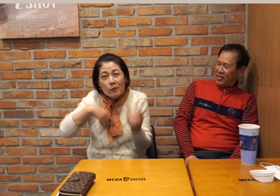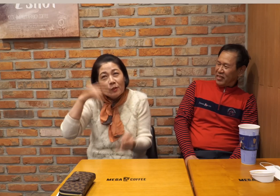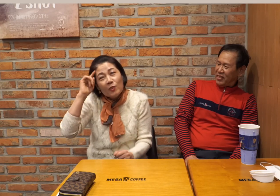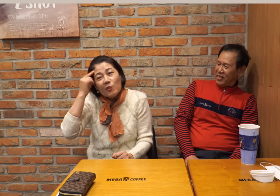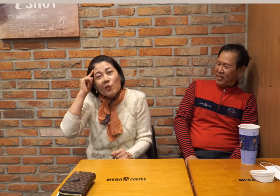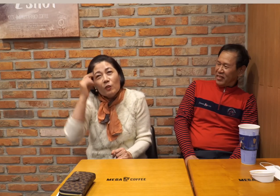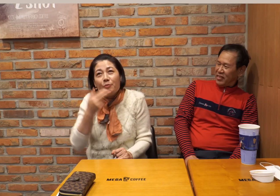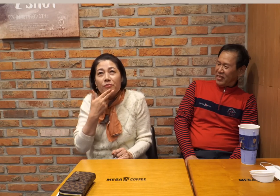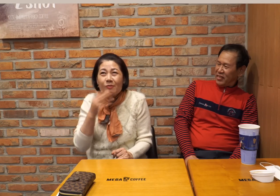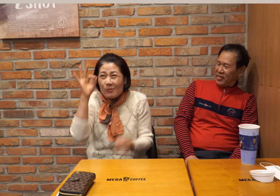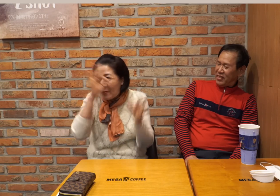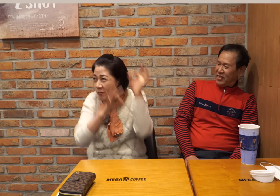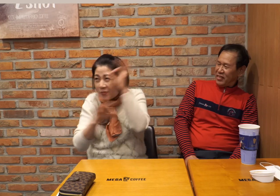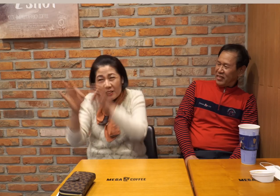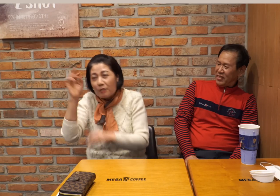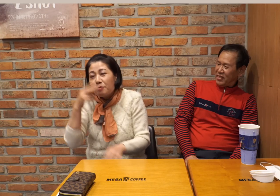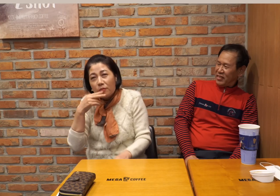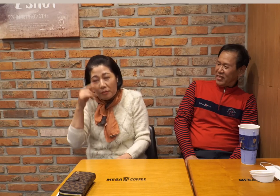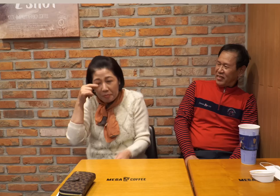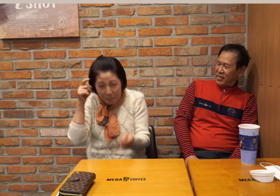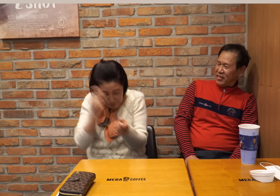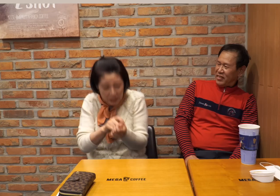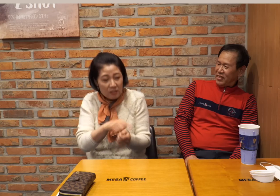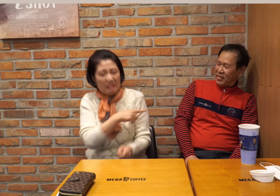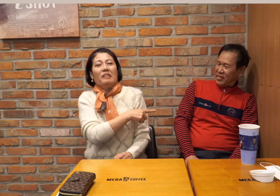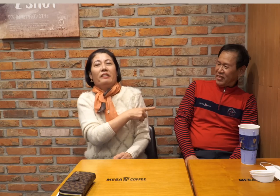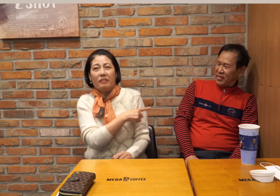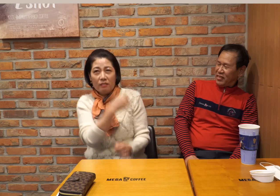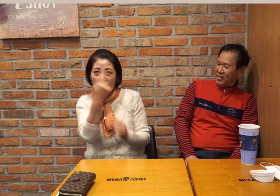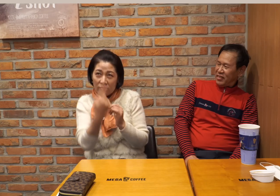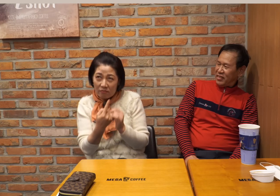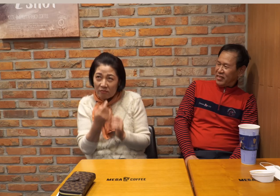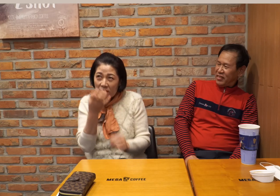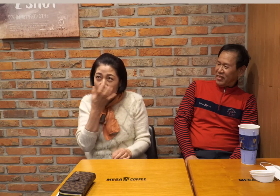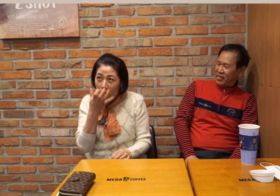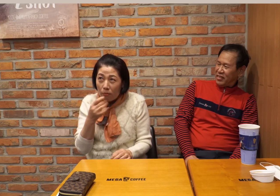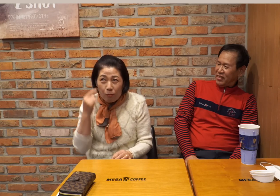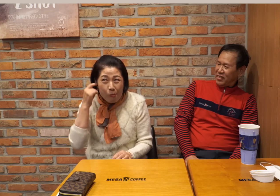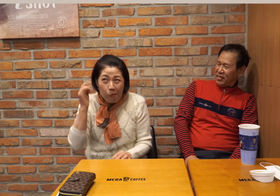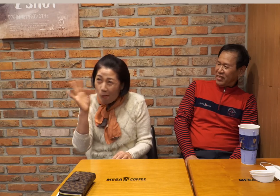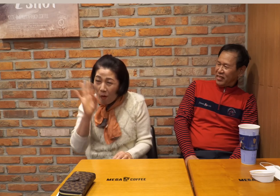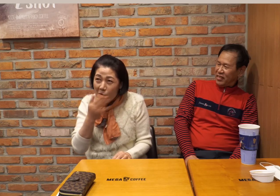so I thought about who would be a good marriage partner, and I ended up meeting Mr. Dosu. The person who introduced me was a hearing,